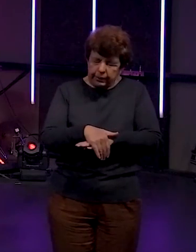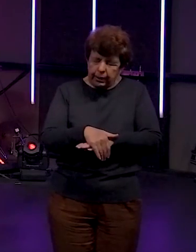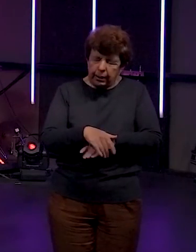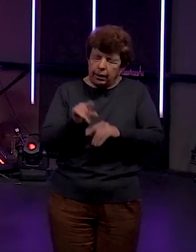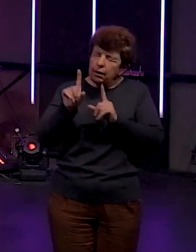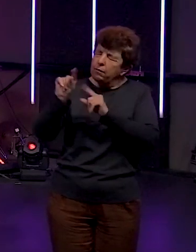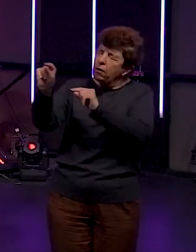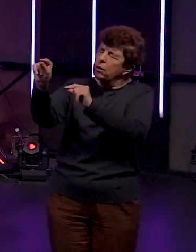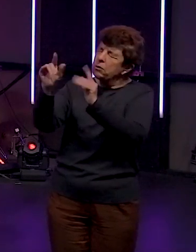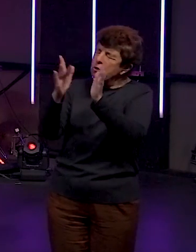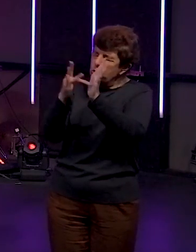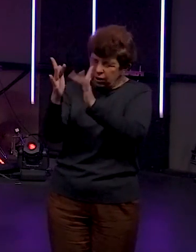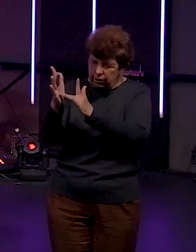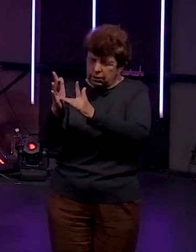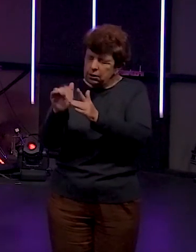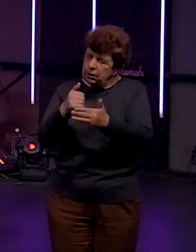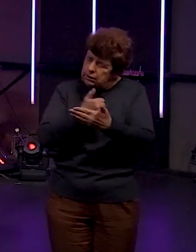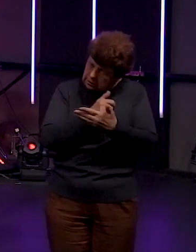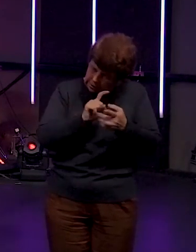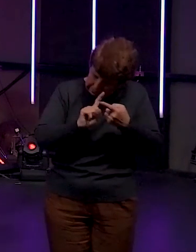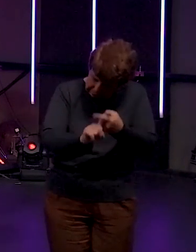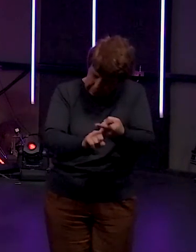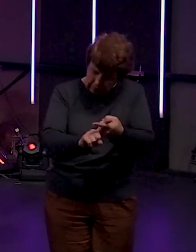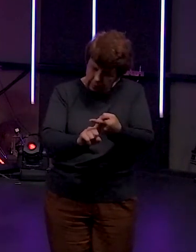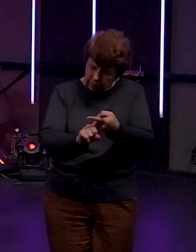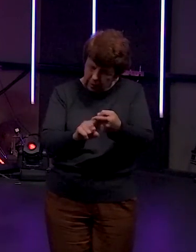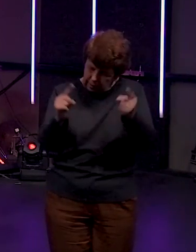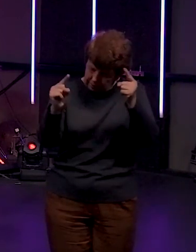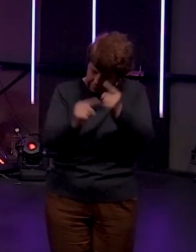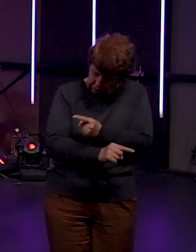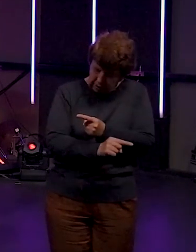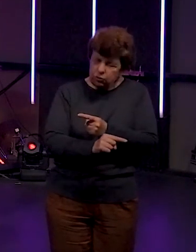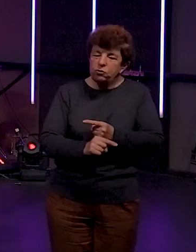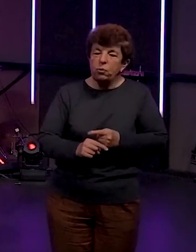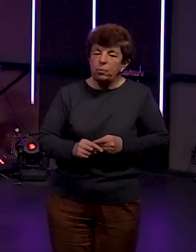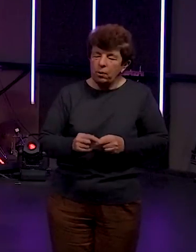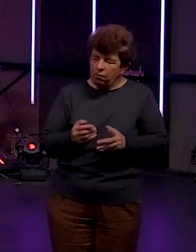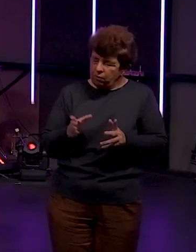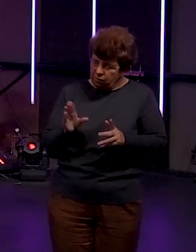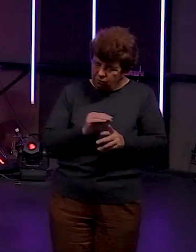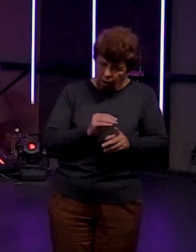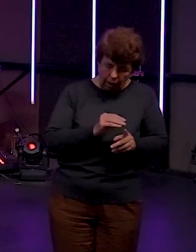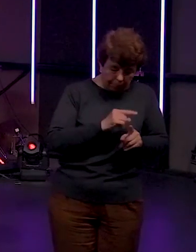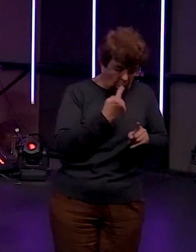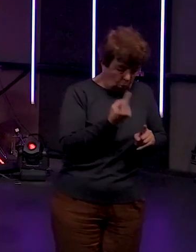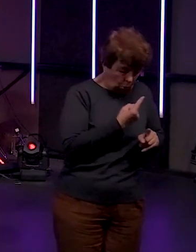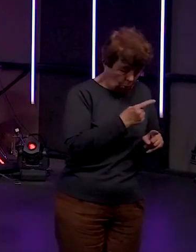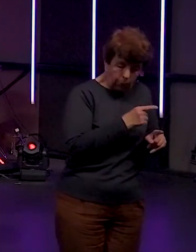of Jesus are continually being transformed from who we are or who we were